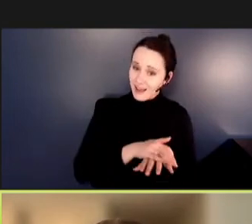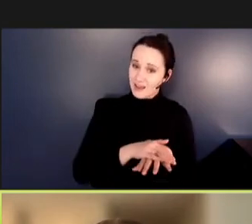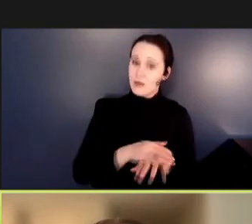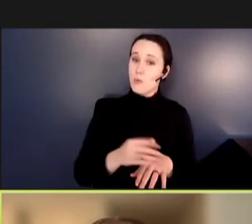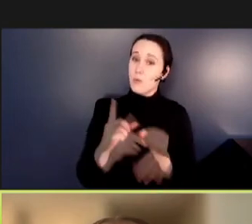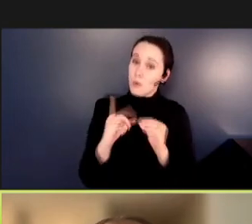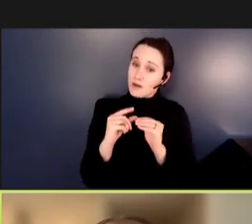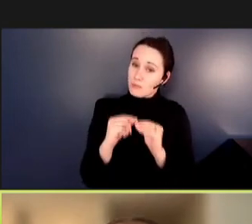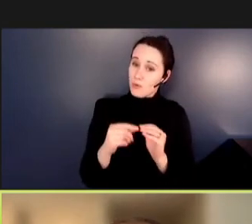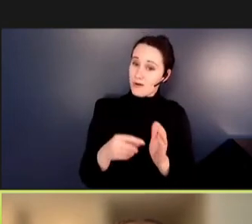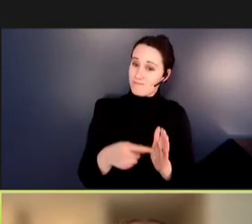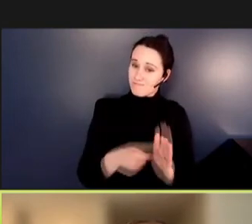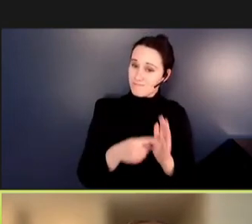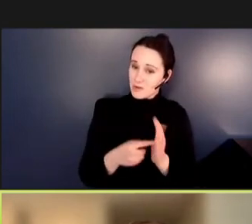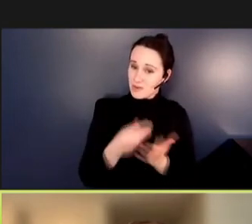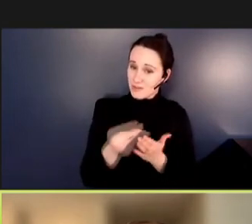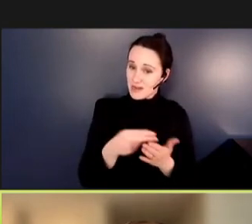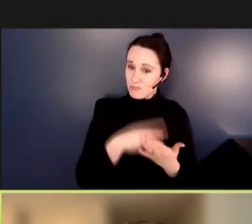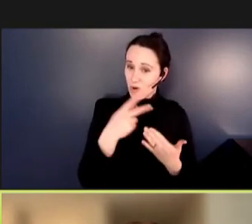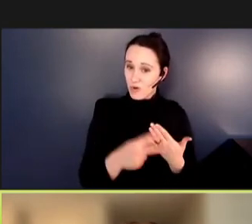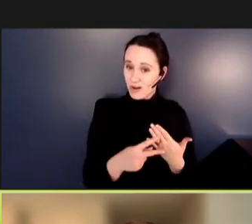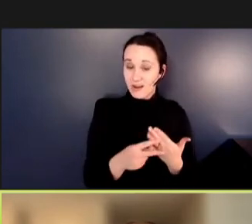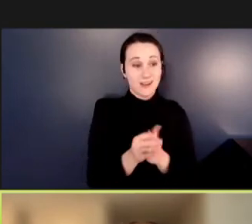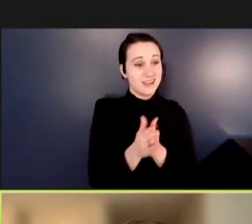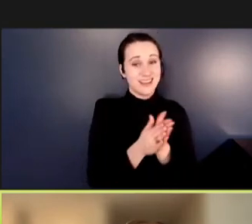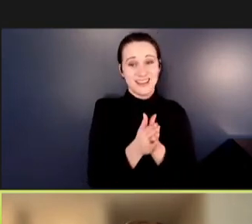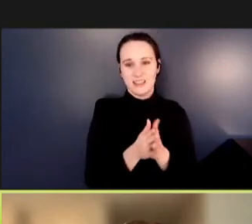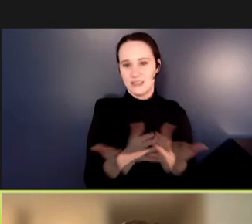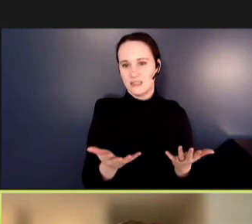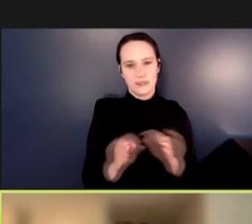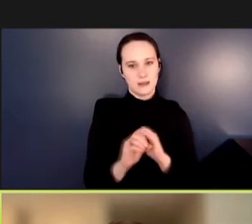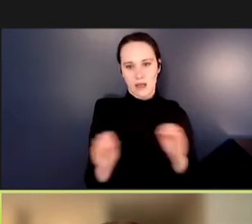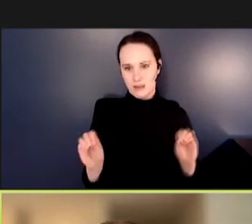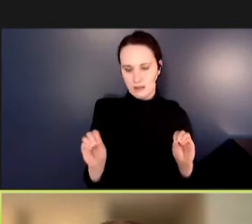well. And it would need to be -- this is the kind of program that would need to be attached